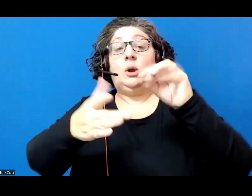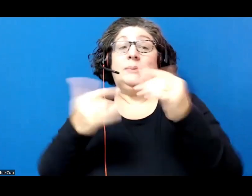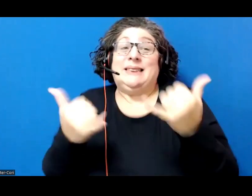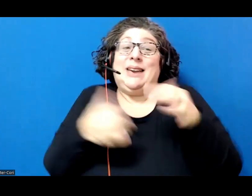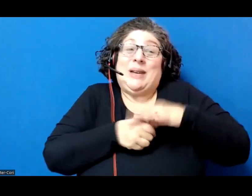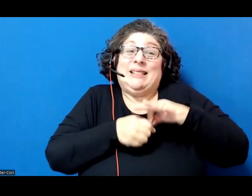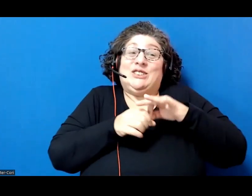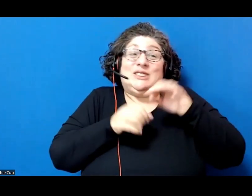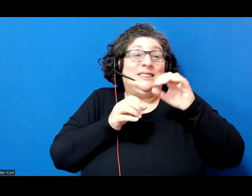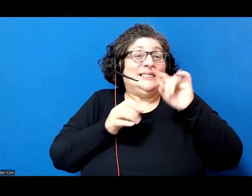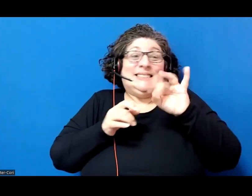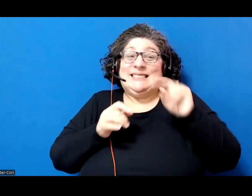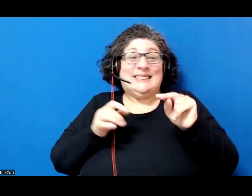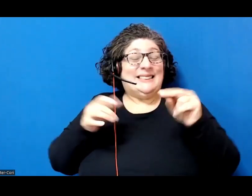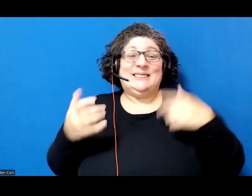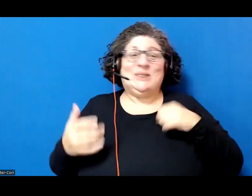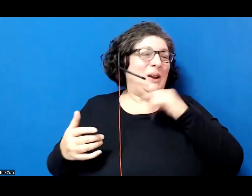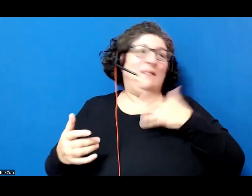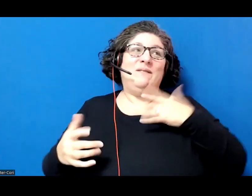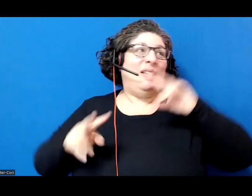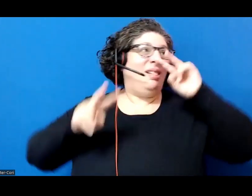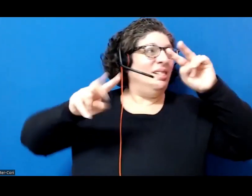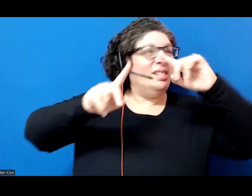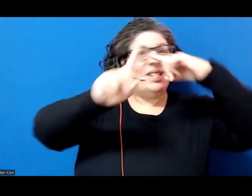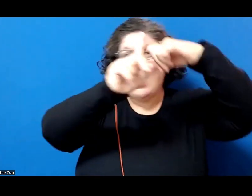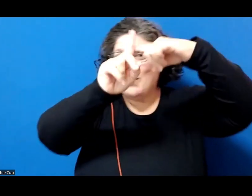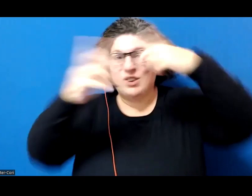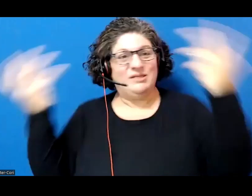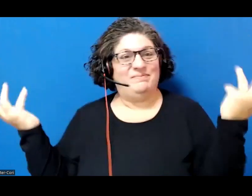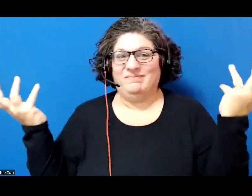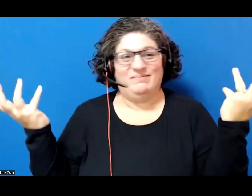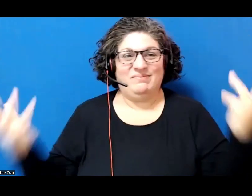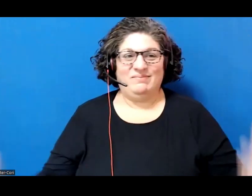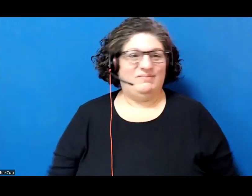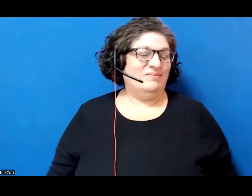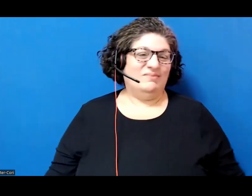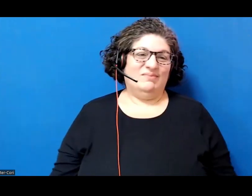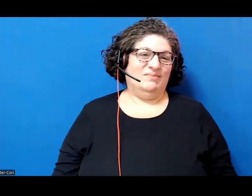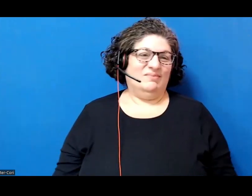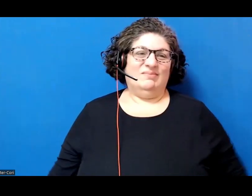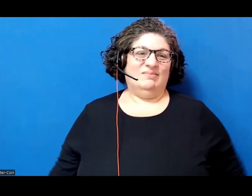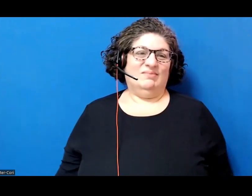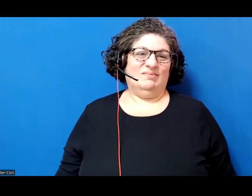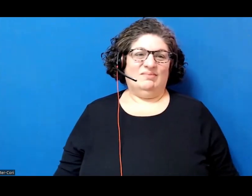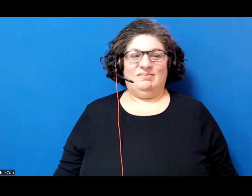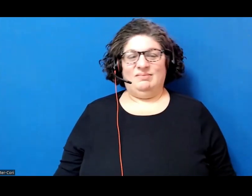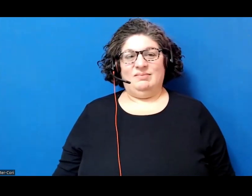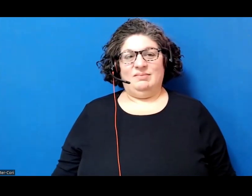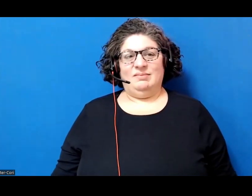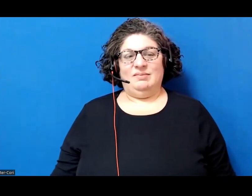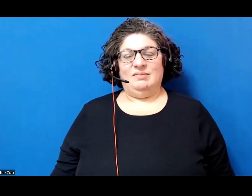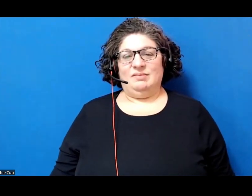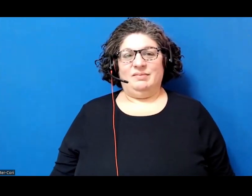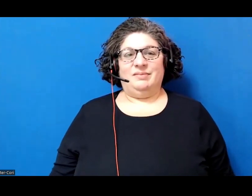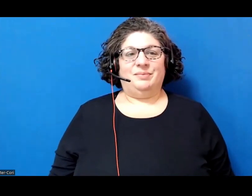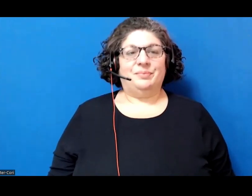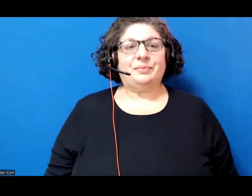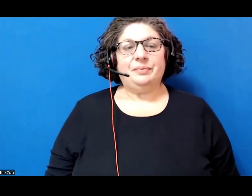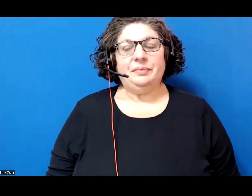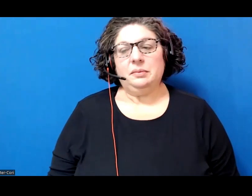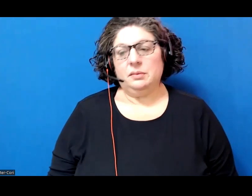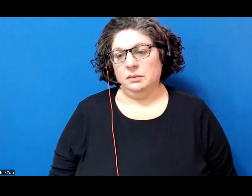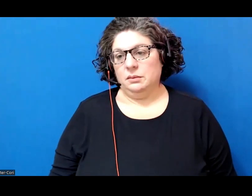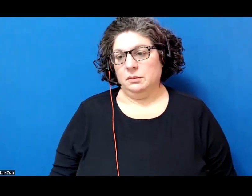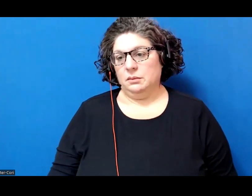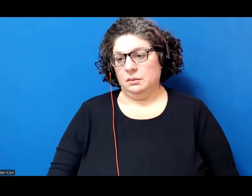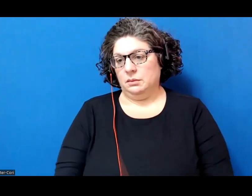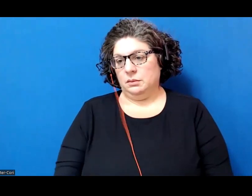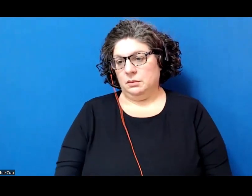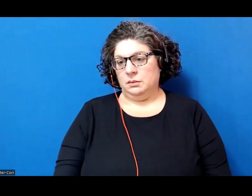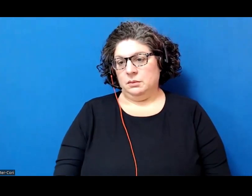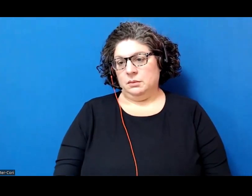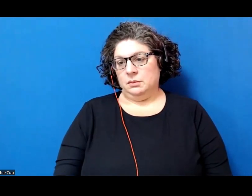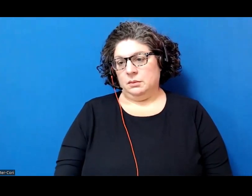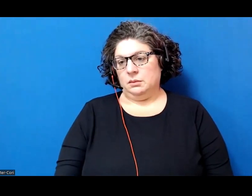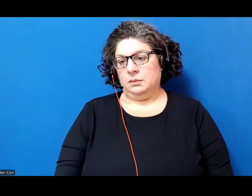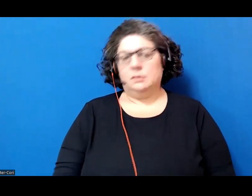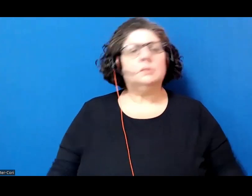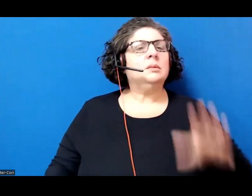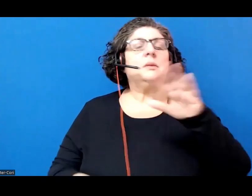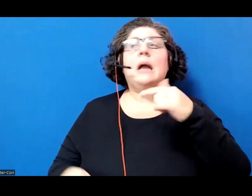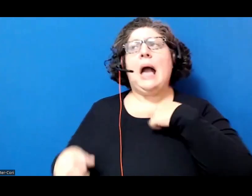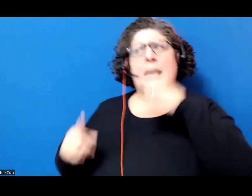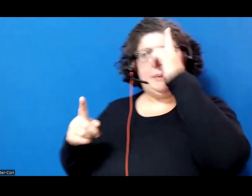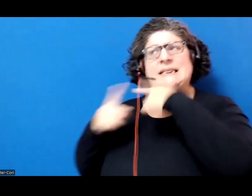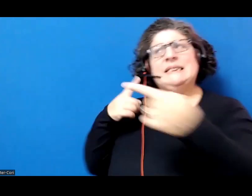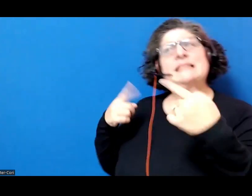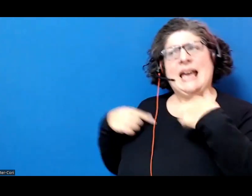So I'm not really hopeful on that score.I'm going to dissent slightly.